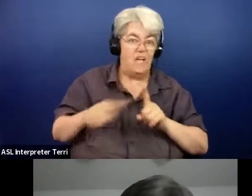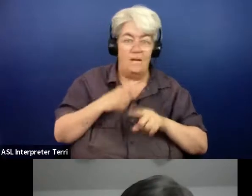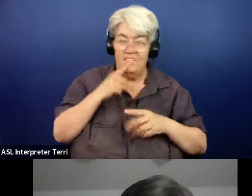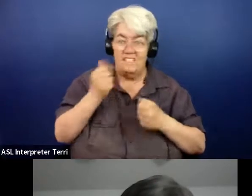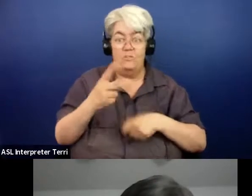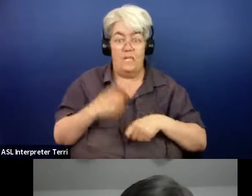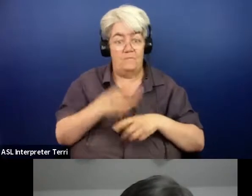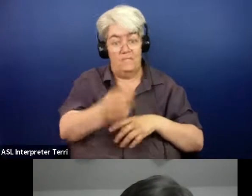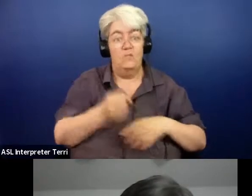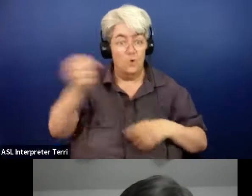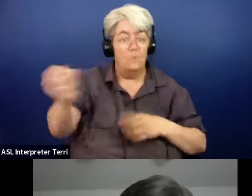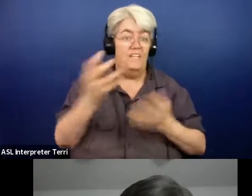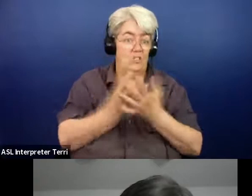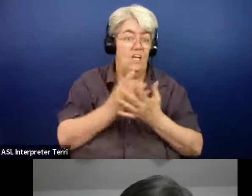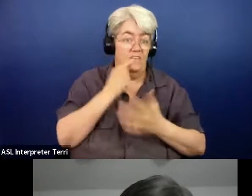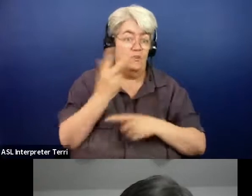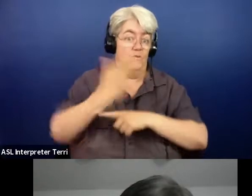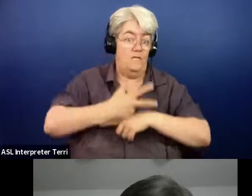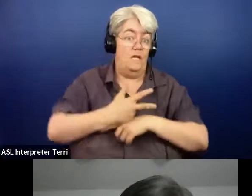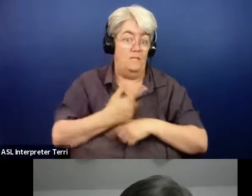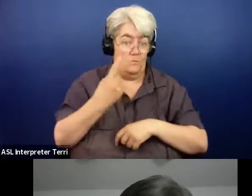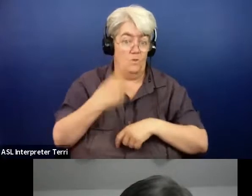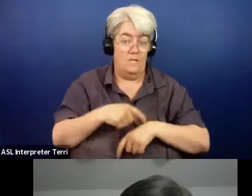in jail for three days one time. He didn't